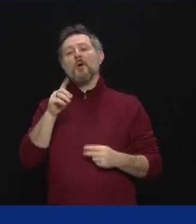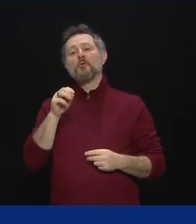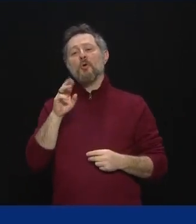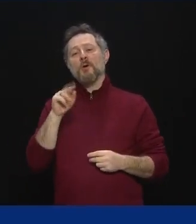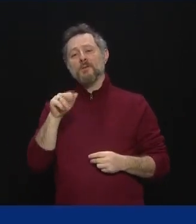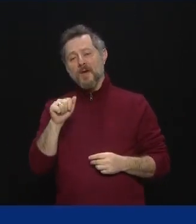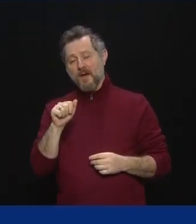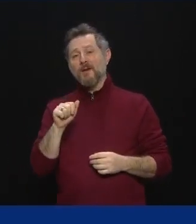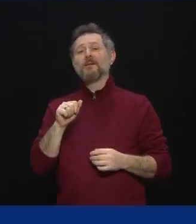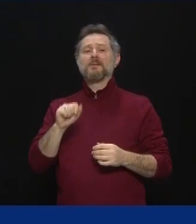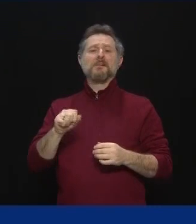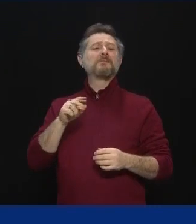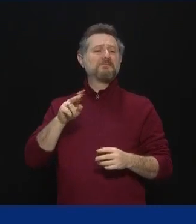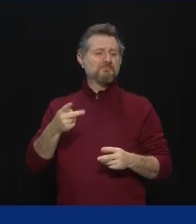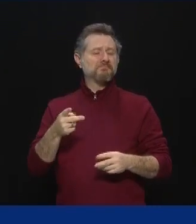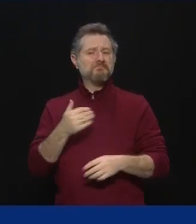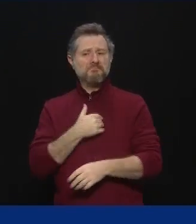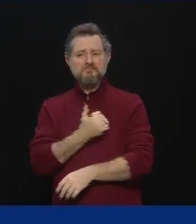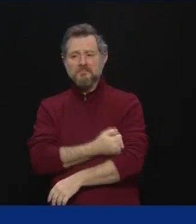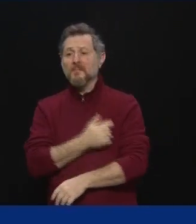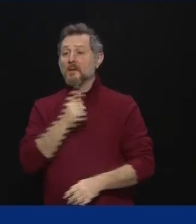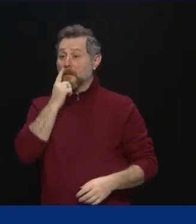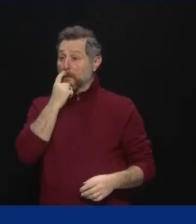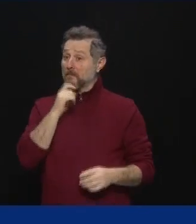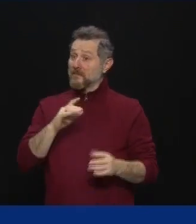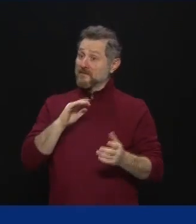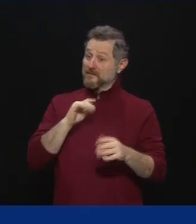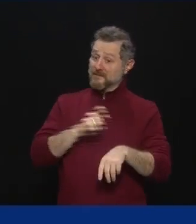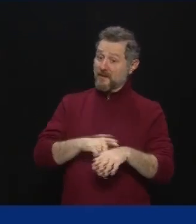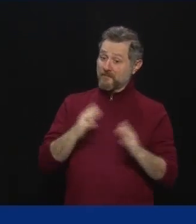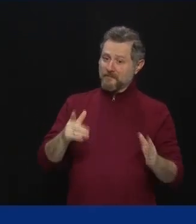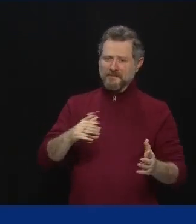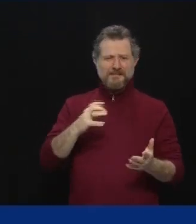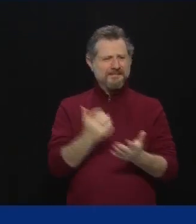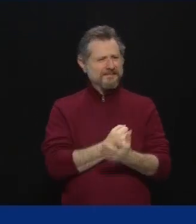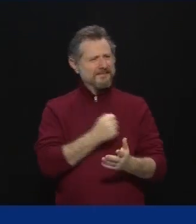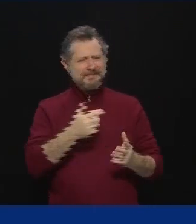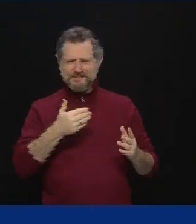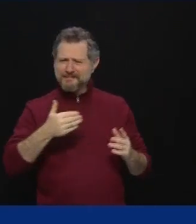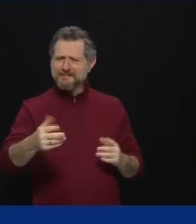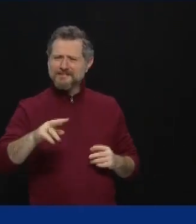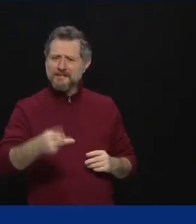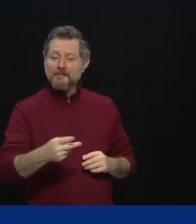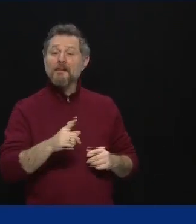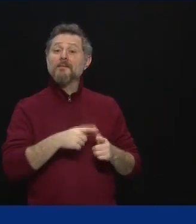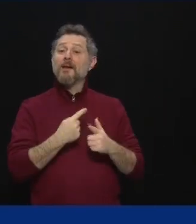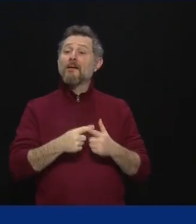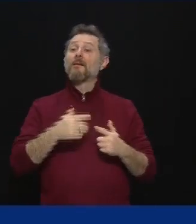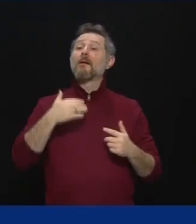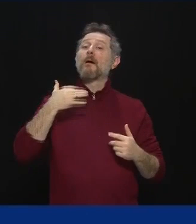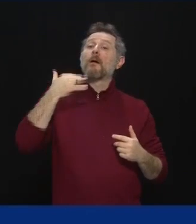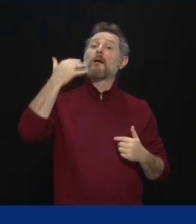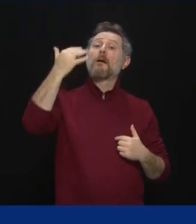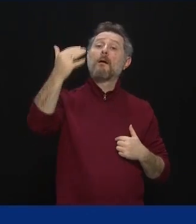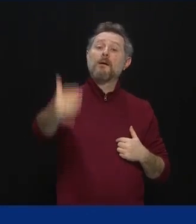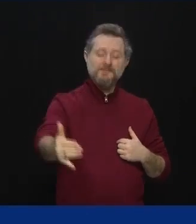YOU NEED TO GET THAT SECOND DOSE, IF YOU'VE HAD PFIZER OR MODERNA. PLEASE, GET THAT SCHEDULED. GET IT ON YOUR CALENDAR.